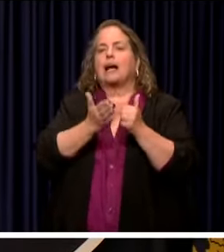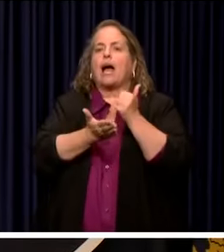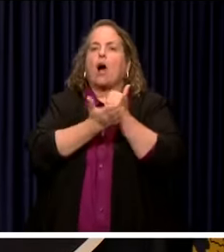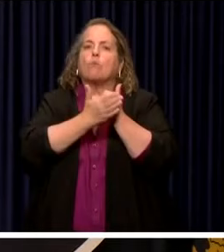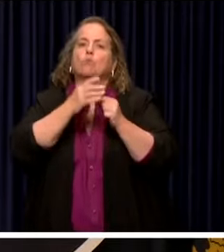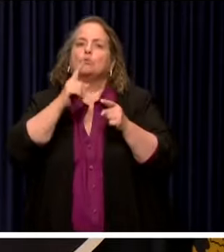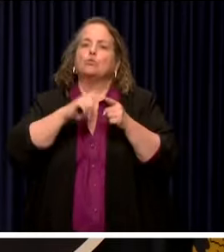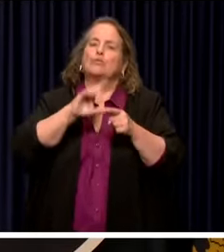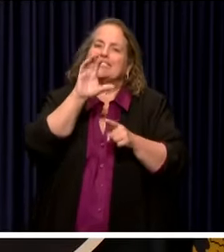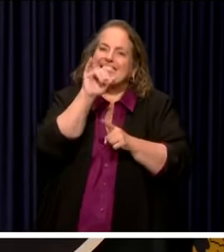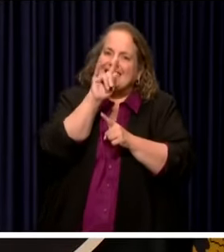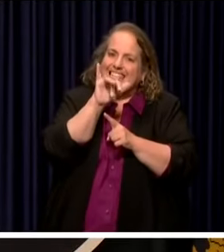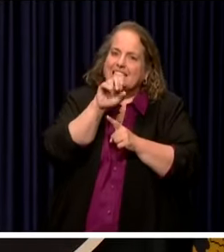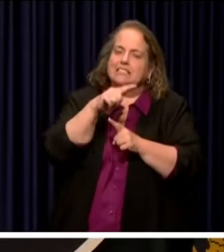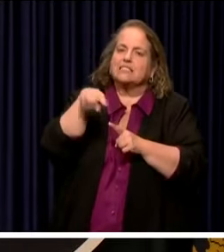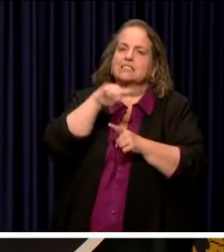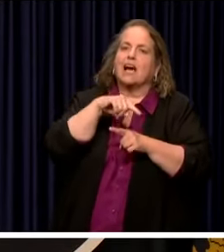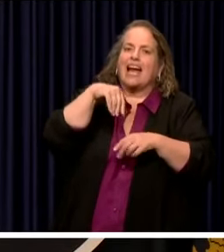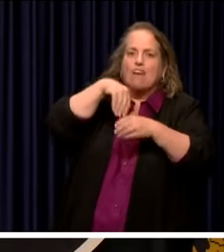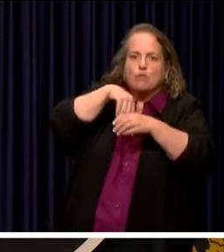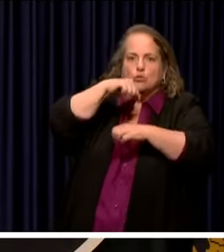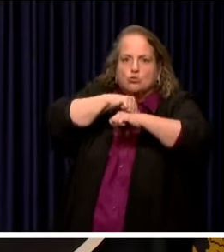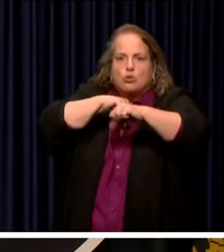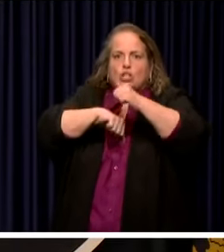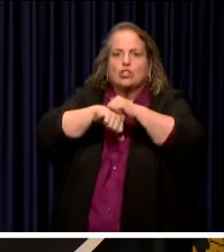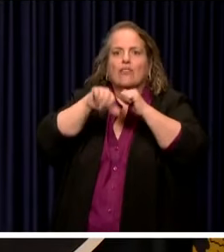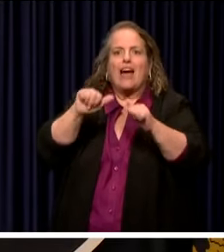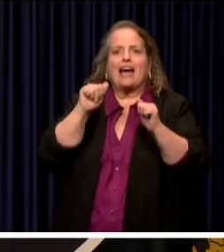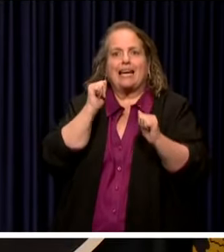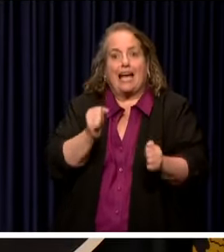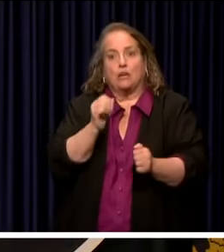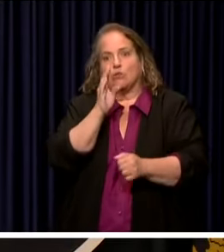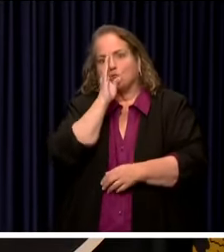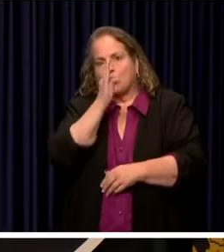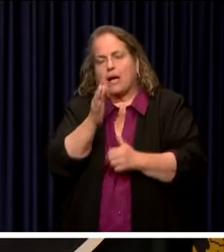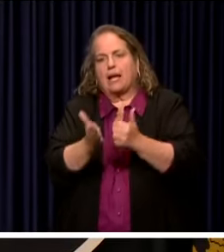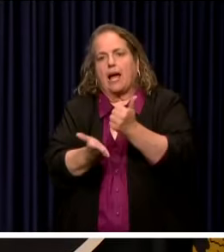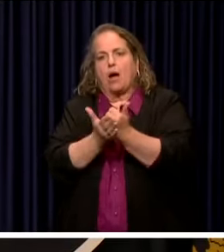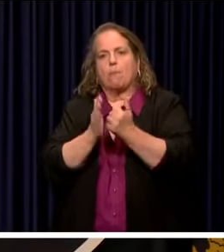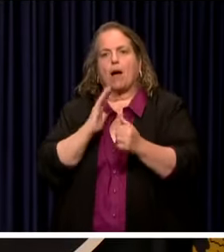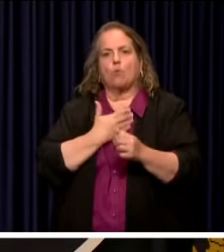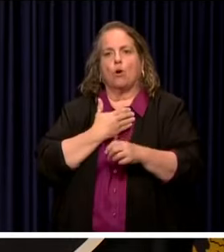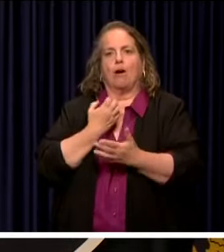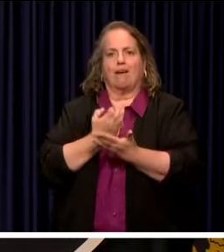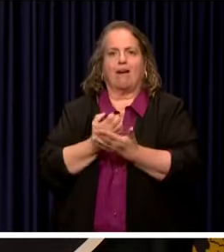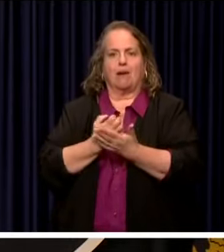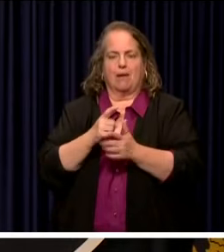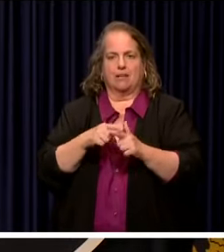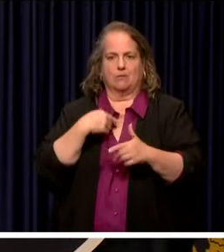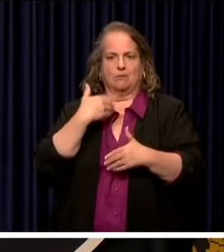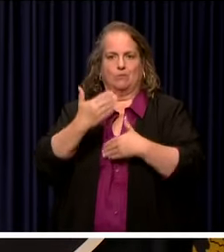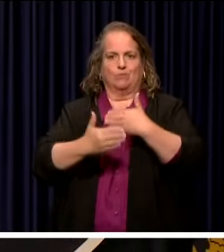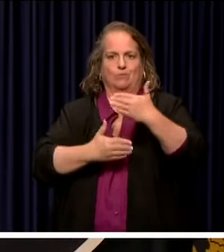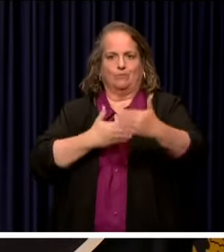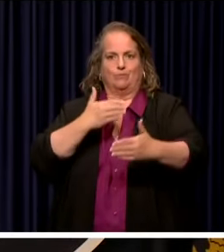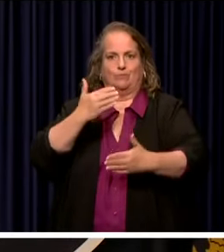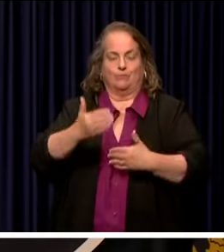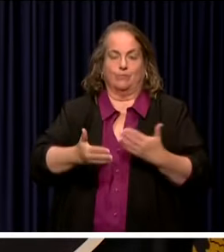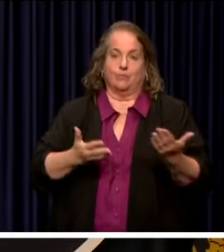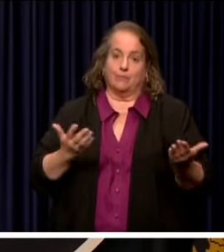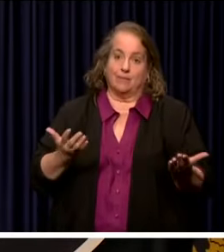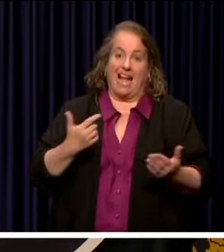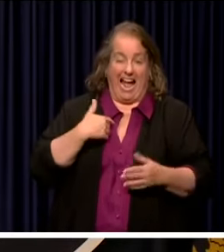I WANTED TO IN TERMS OF TESTING